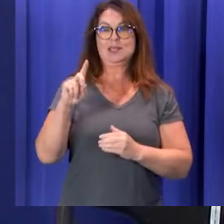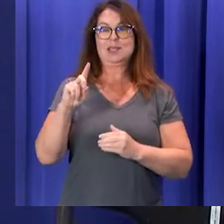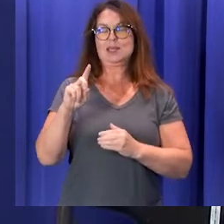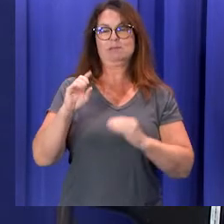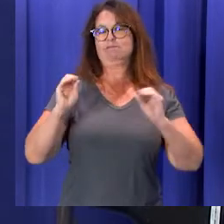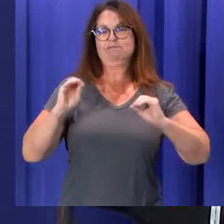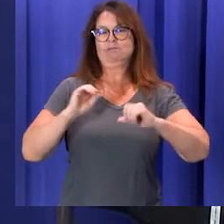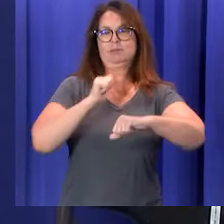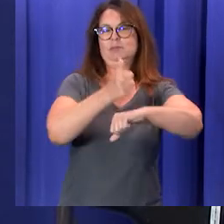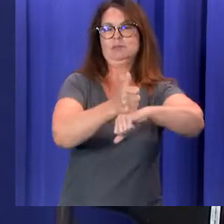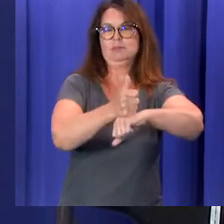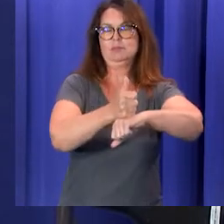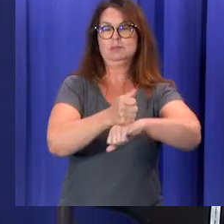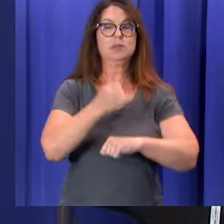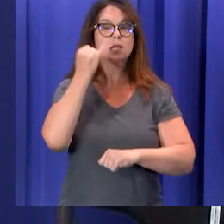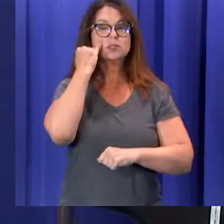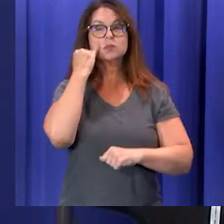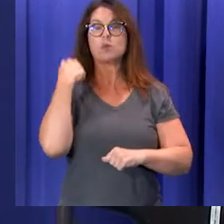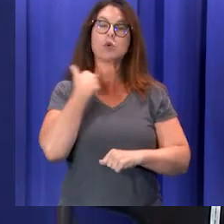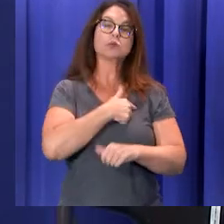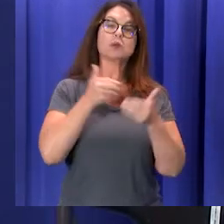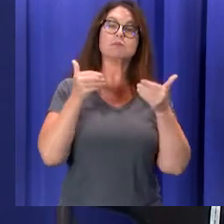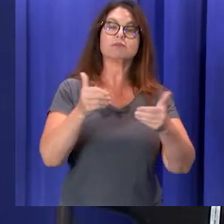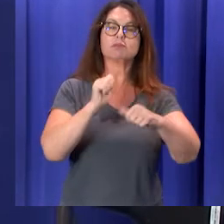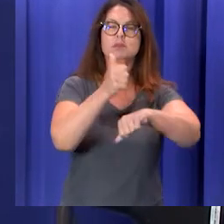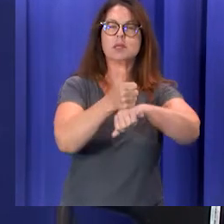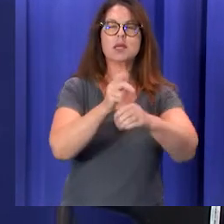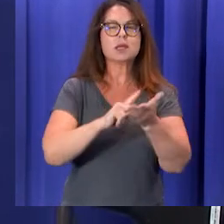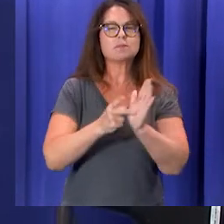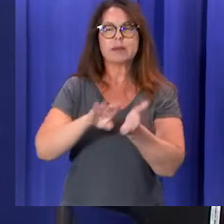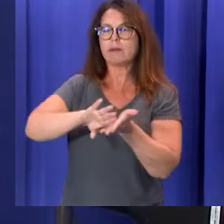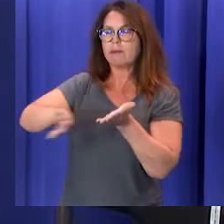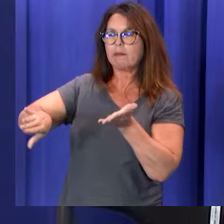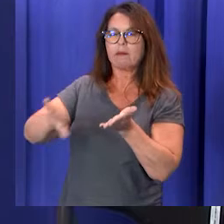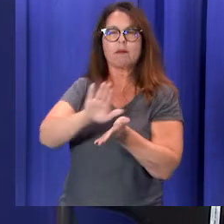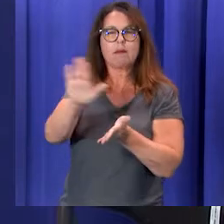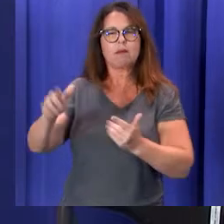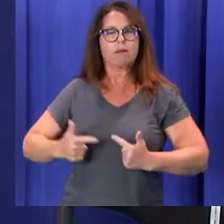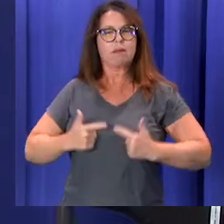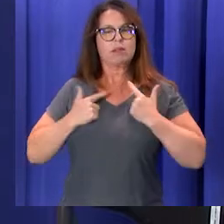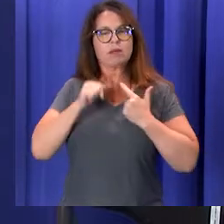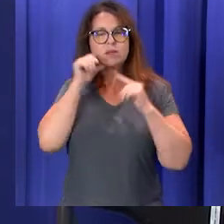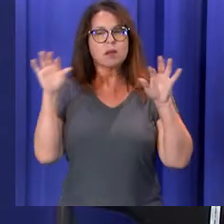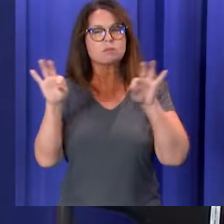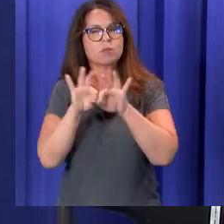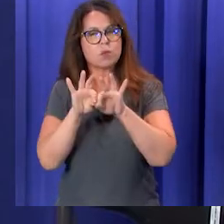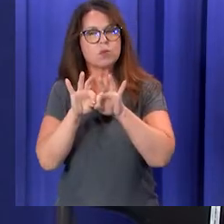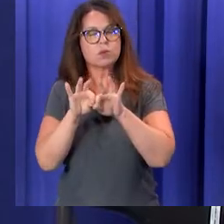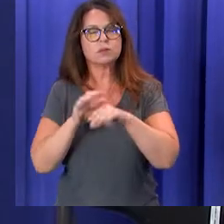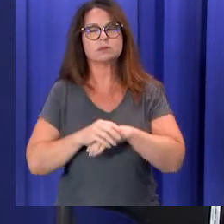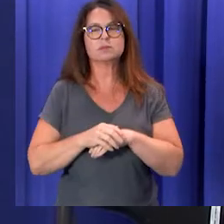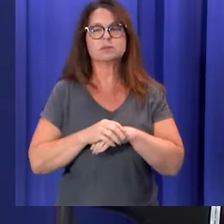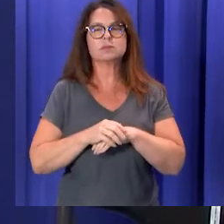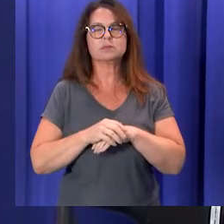of people with disabilities are less important. But others have attempted to frame this issue as freedom